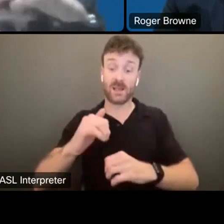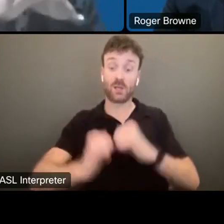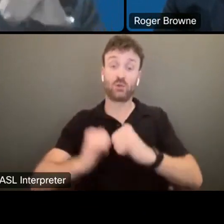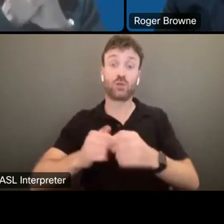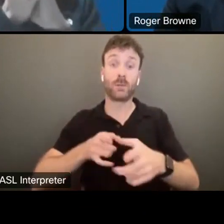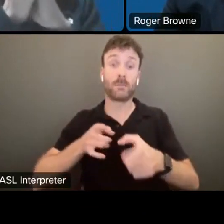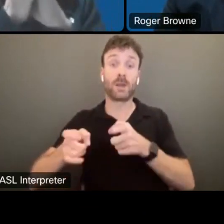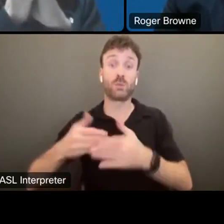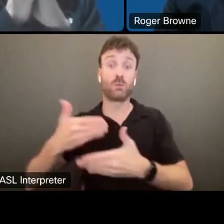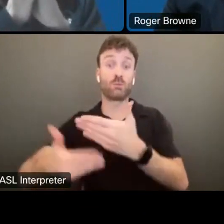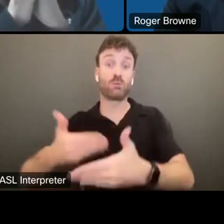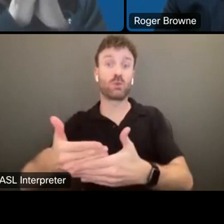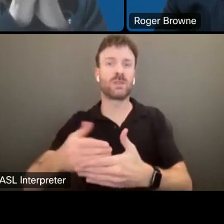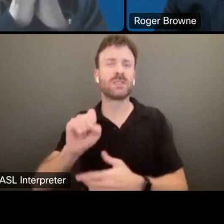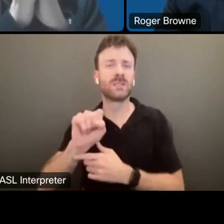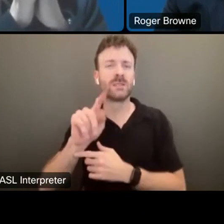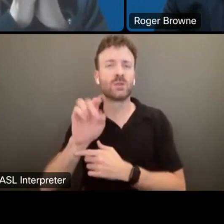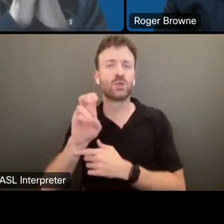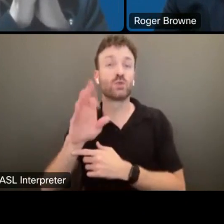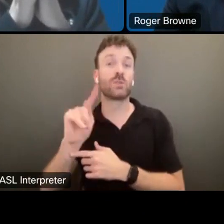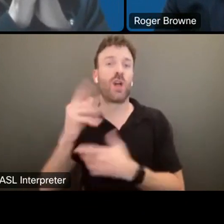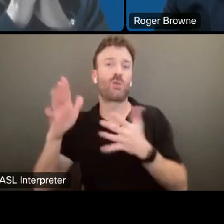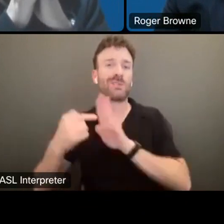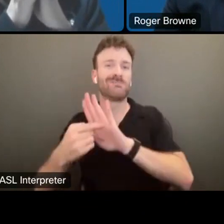on the slide deck a bit earlier, we are going to be making an accessible version of that